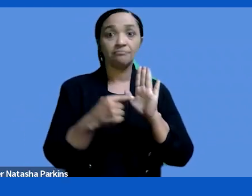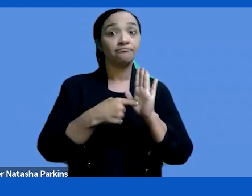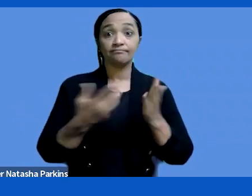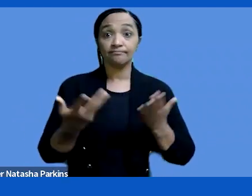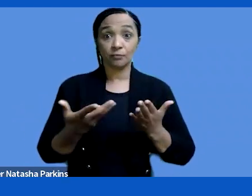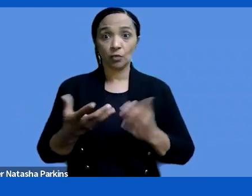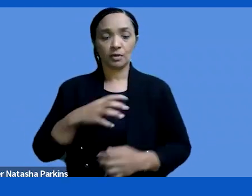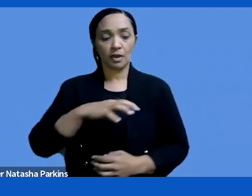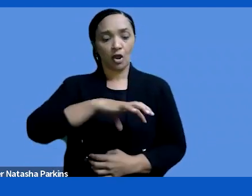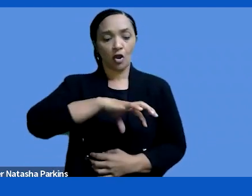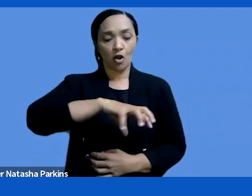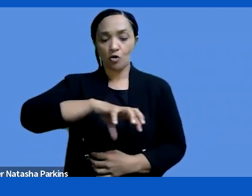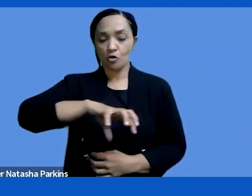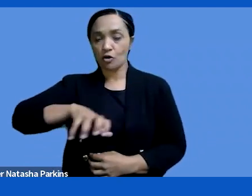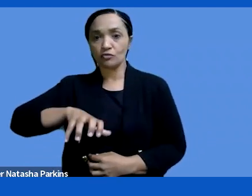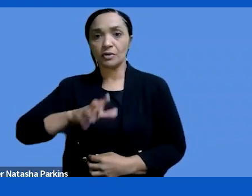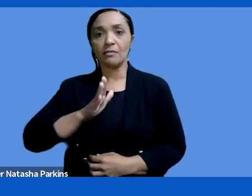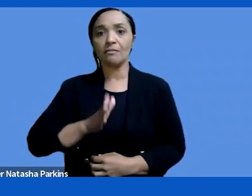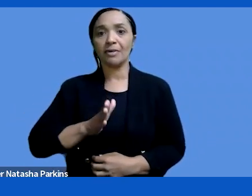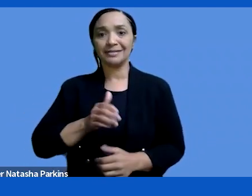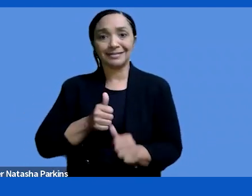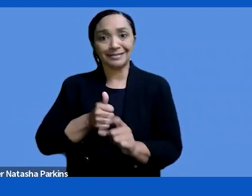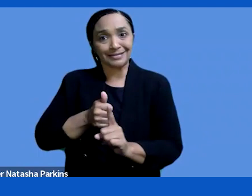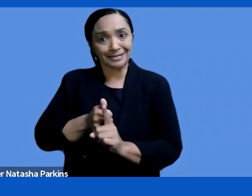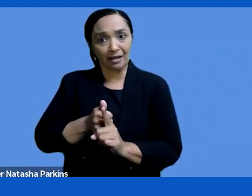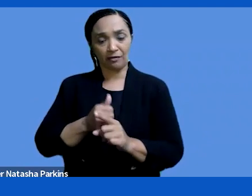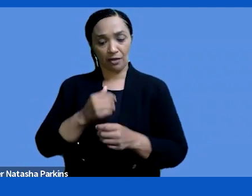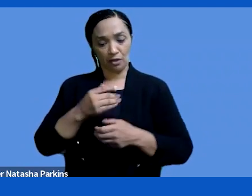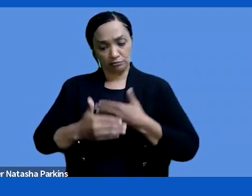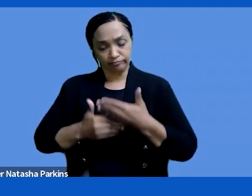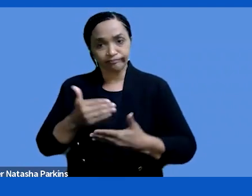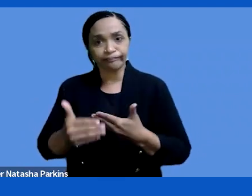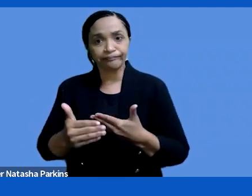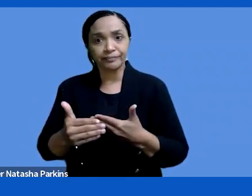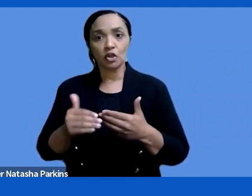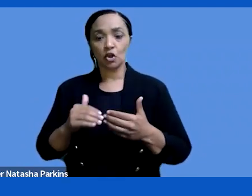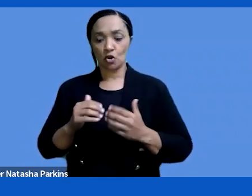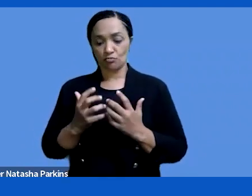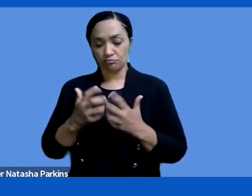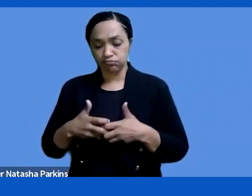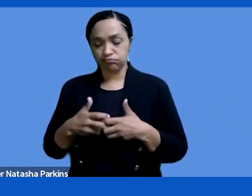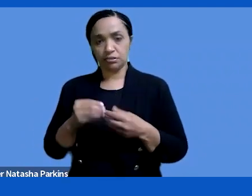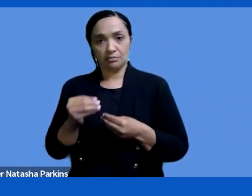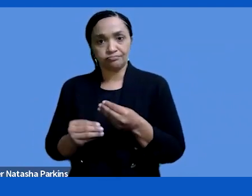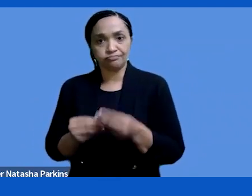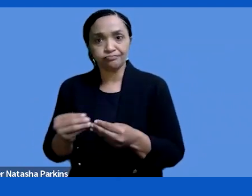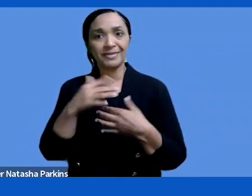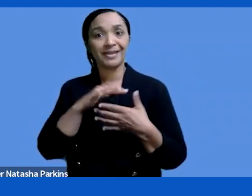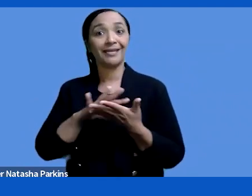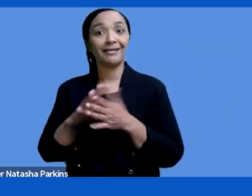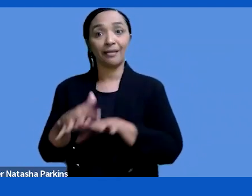enforcement. It is up to them how they do. The procedure is different. The 27 Member States,